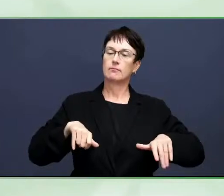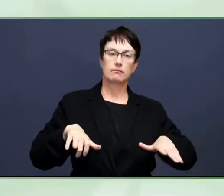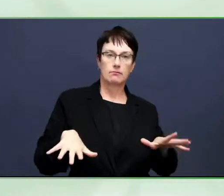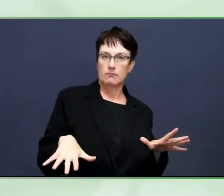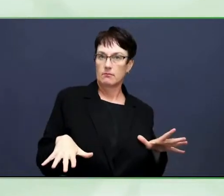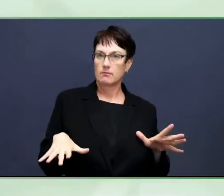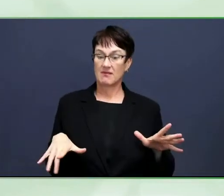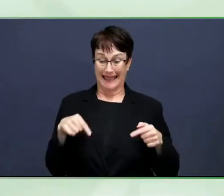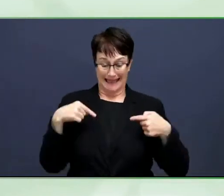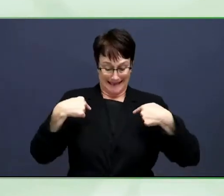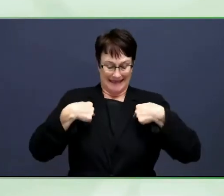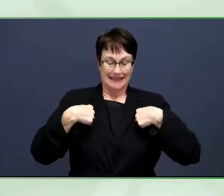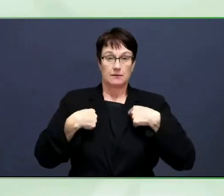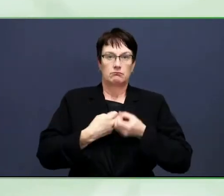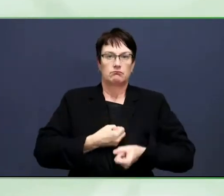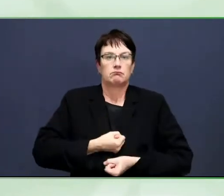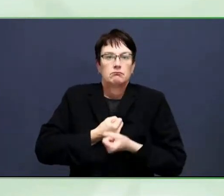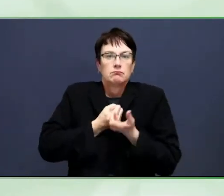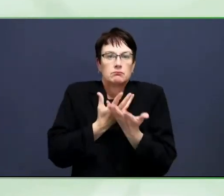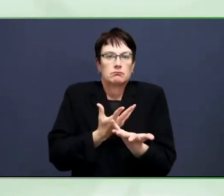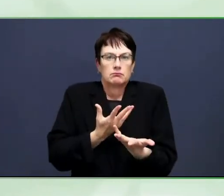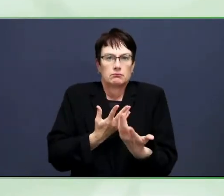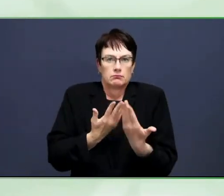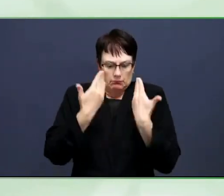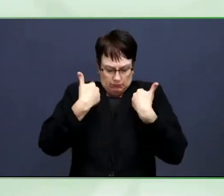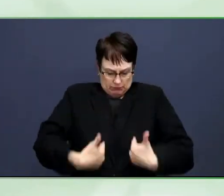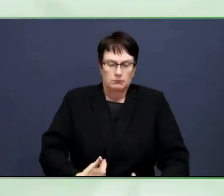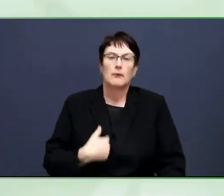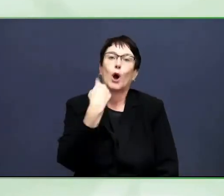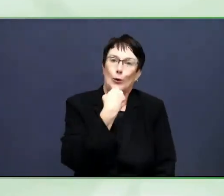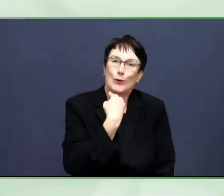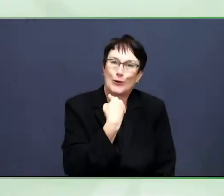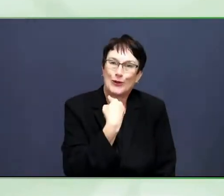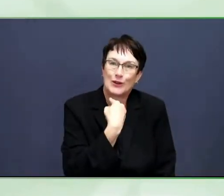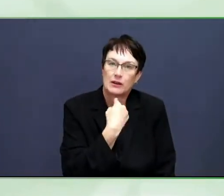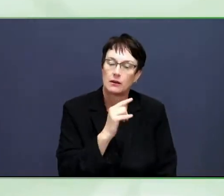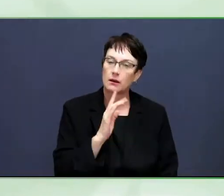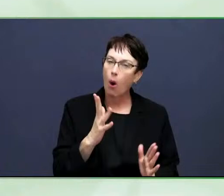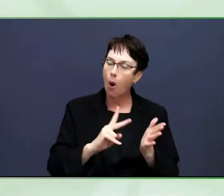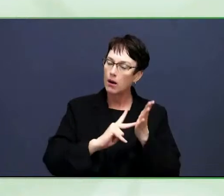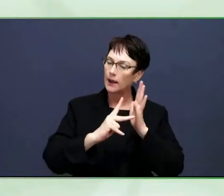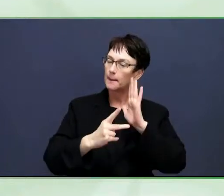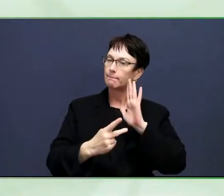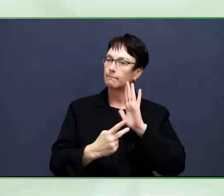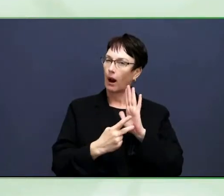So when we talk about inclusive fashion, it is not simply about the idea of somebody being